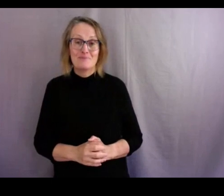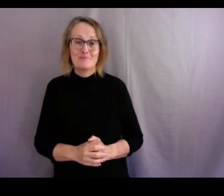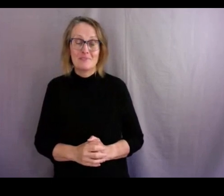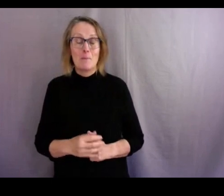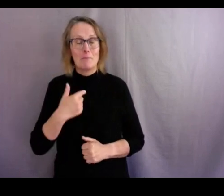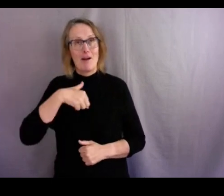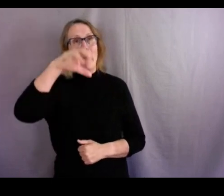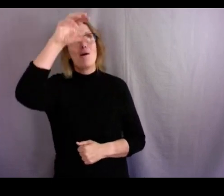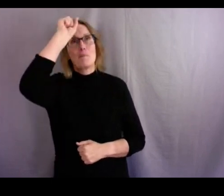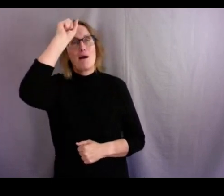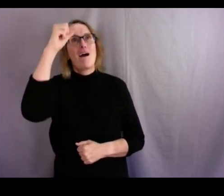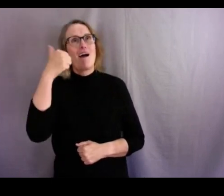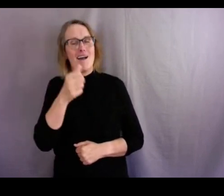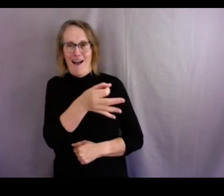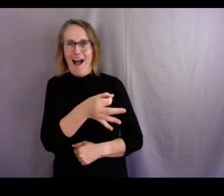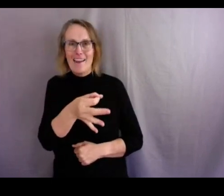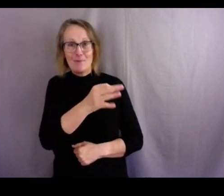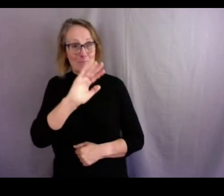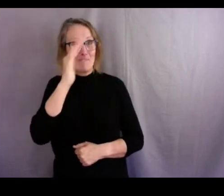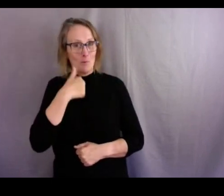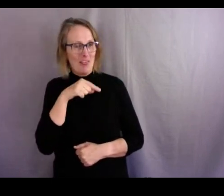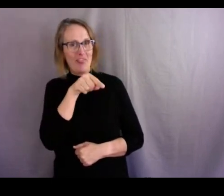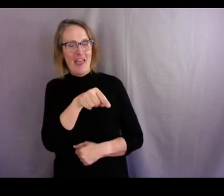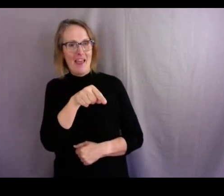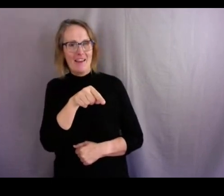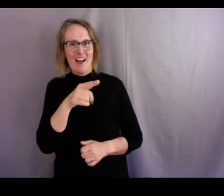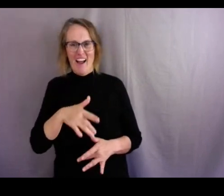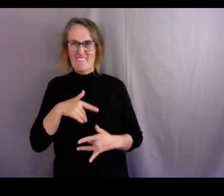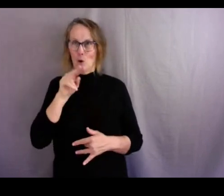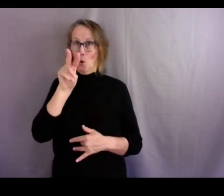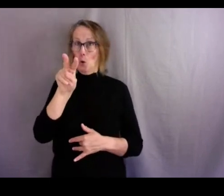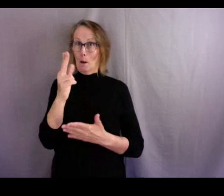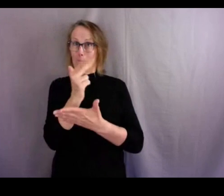that I knew these people. I'd seen them, I'd seen them on Ua Pou